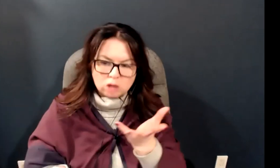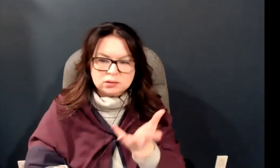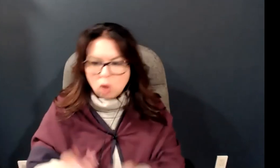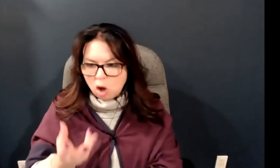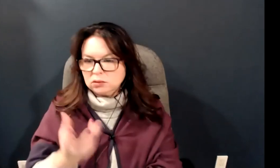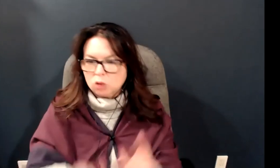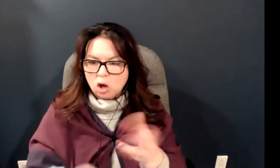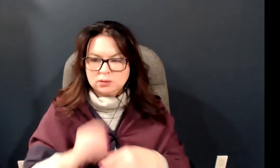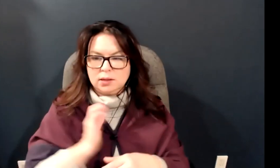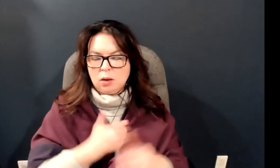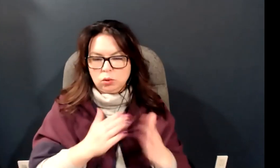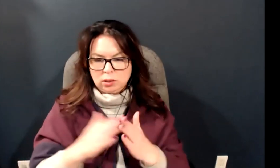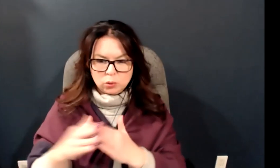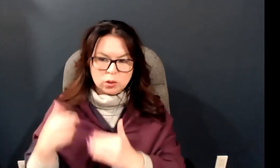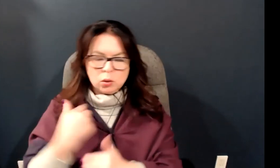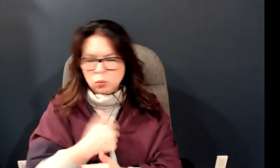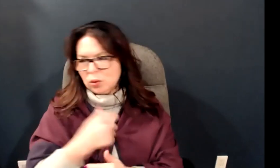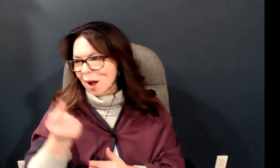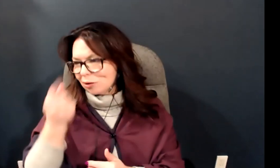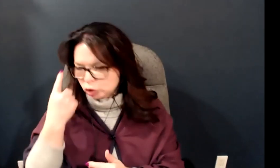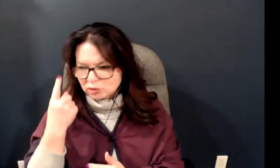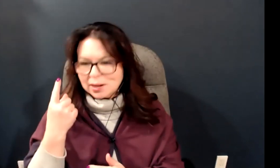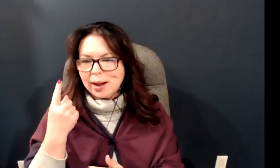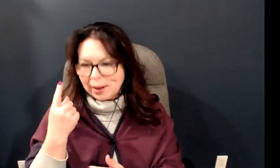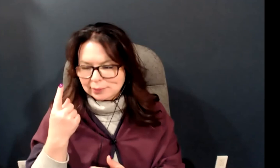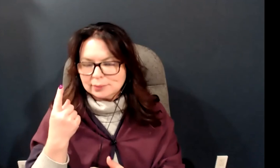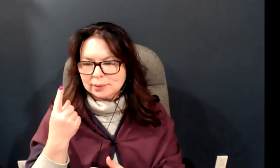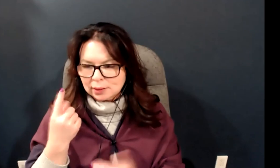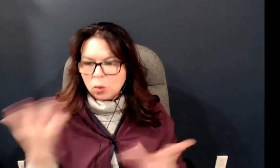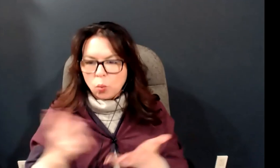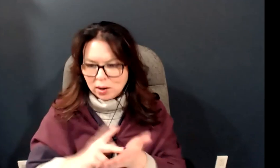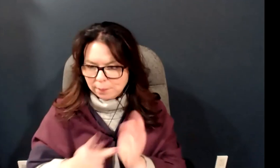sort of tell that story of how that happened.